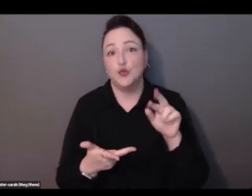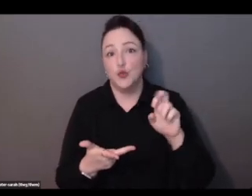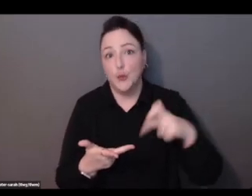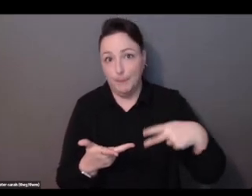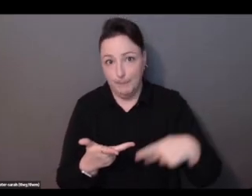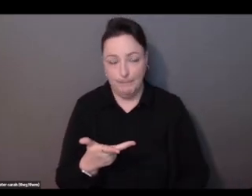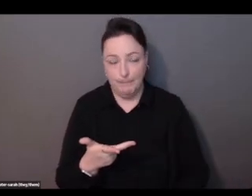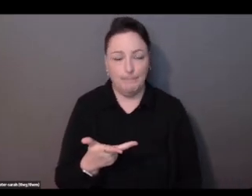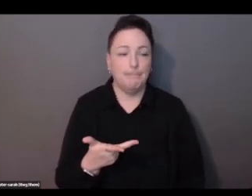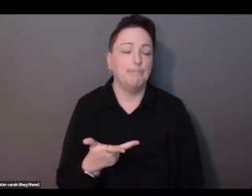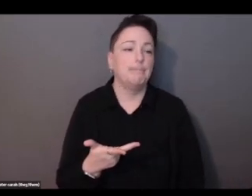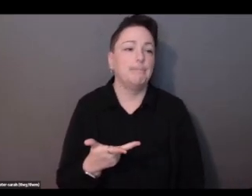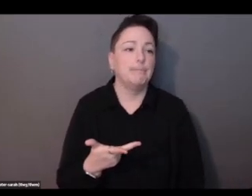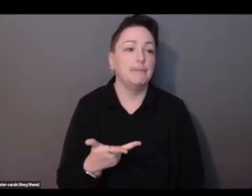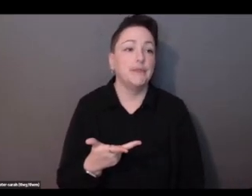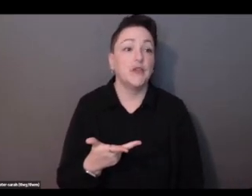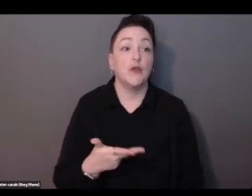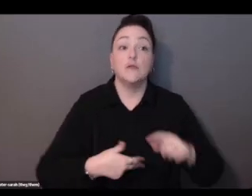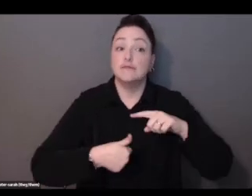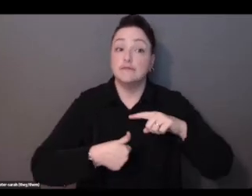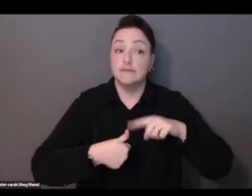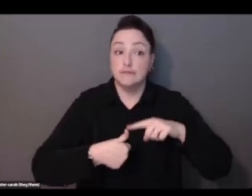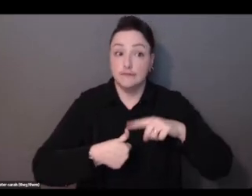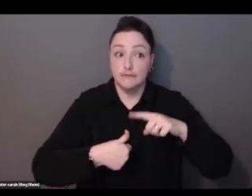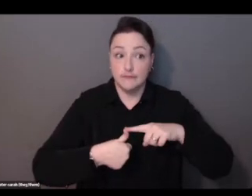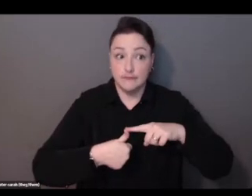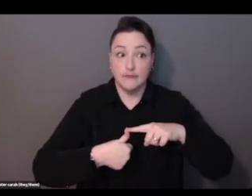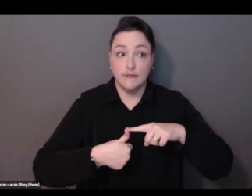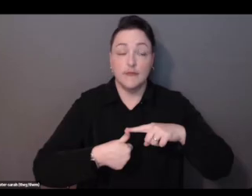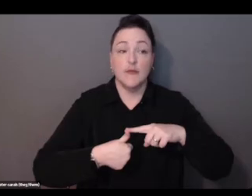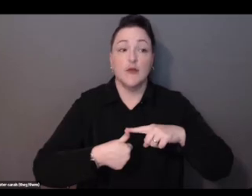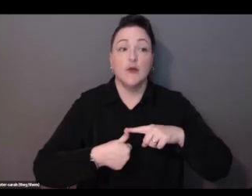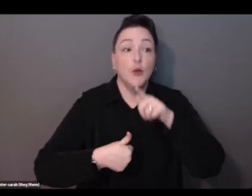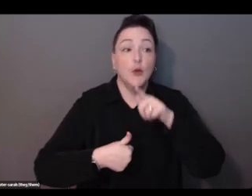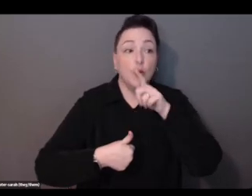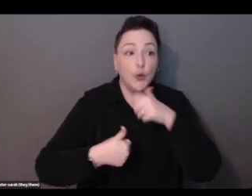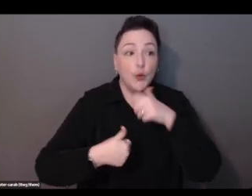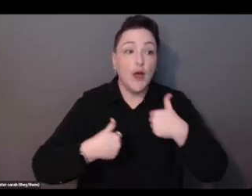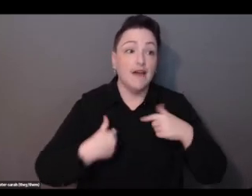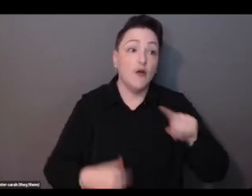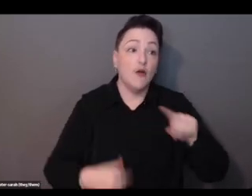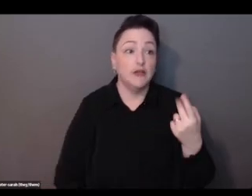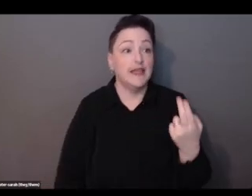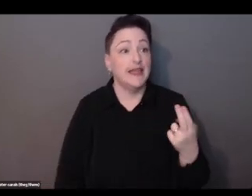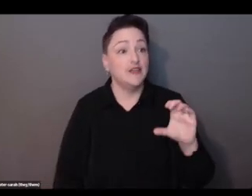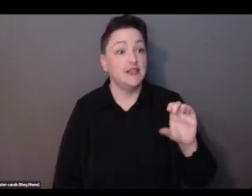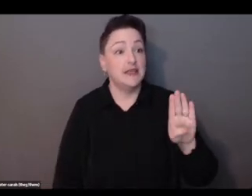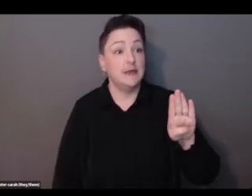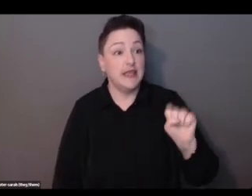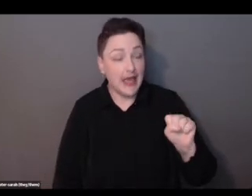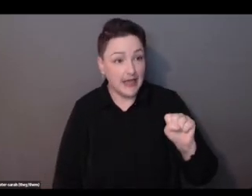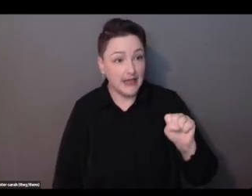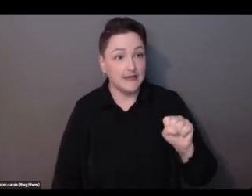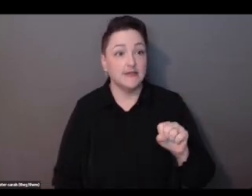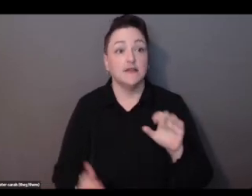LTSS who have HCBS versus institutional services, and then the little gray in the middle of